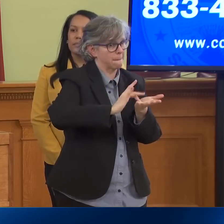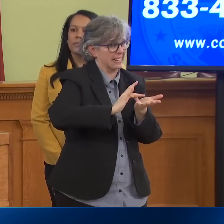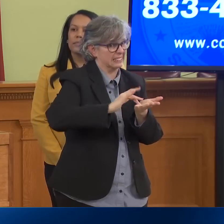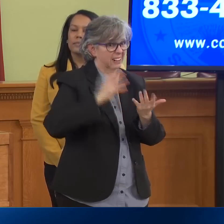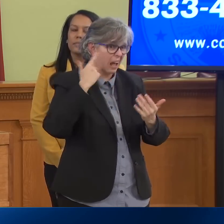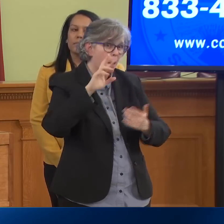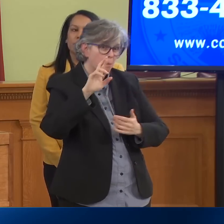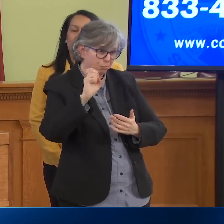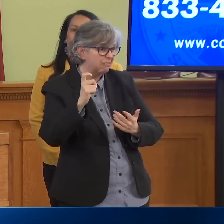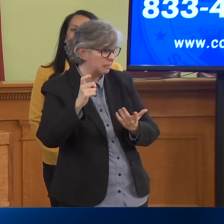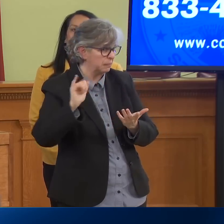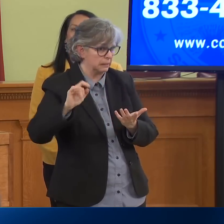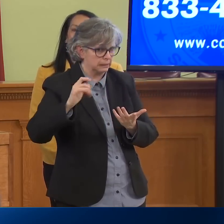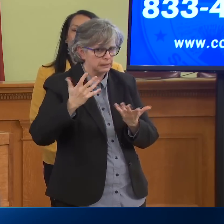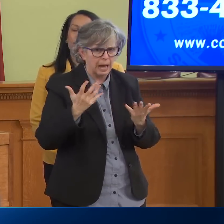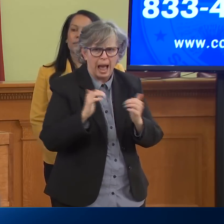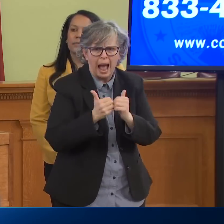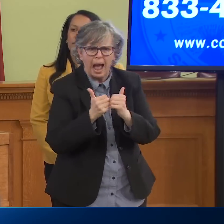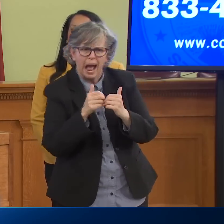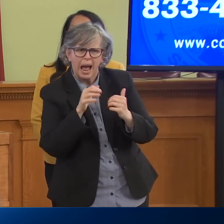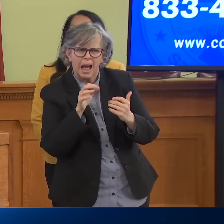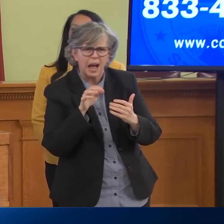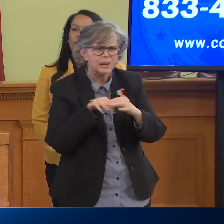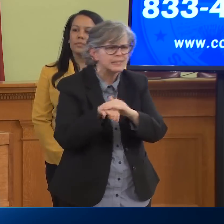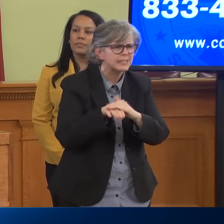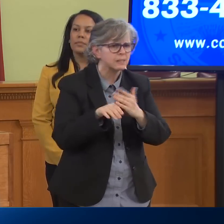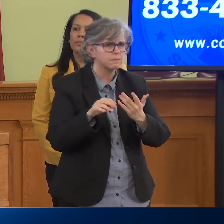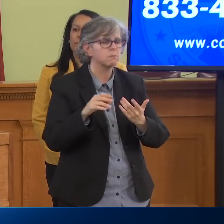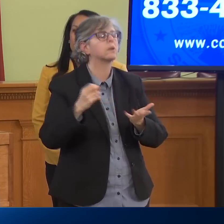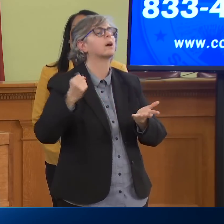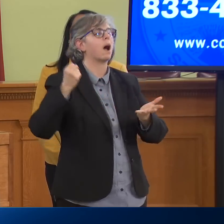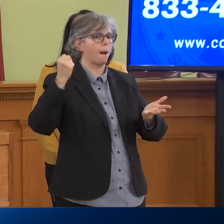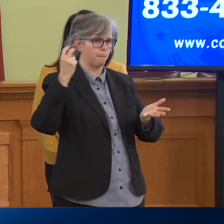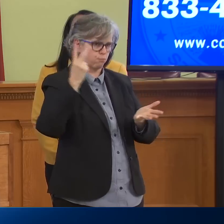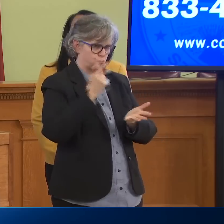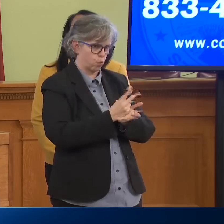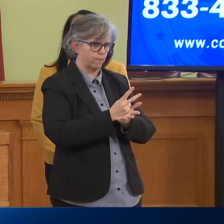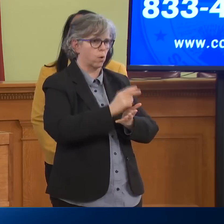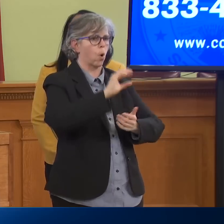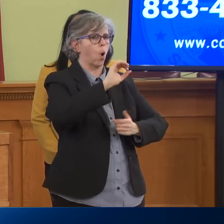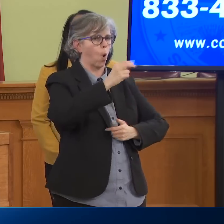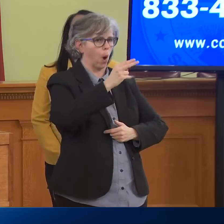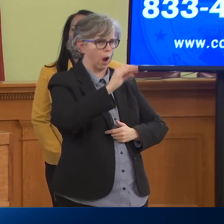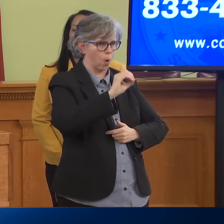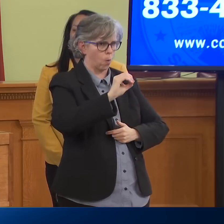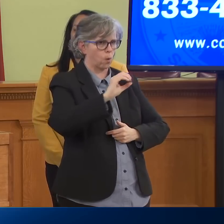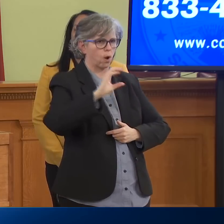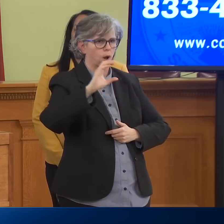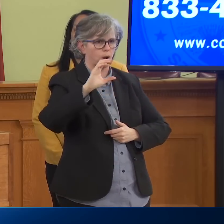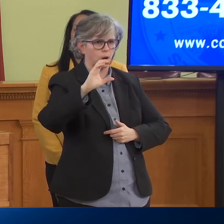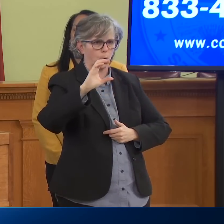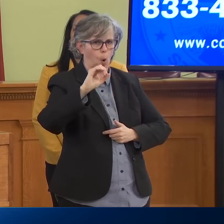WE CAN DO TO MAKE SURE THOSE STRUGGLING WITH THESE DISORDERS ARE ABLE TO ACCESS MEDICATIONS THAT THEY NEED. LAST NIGHT THE FEDERAL SUBSTANCE ABUSE AND MENTAL